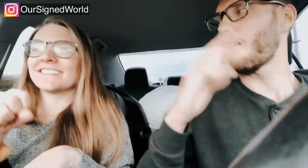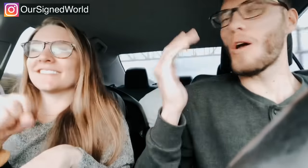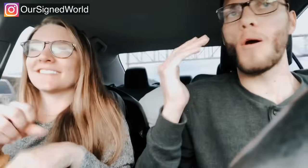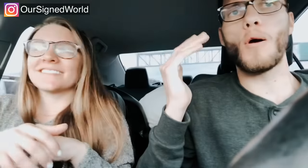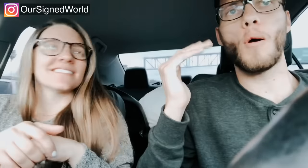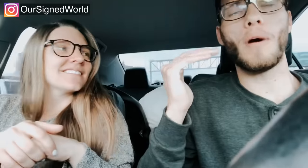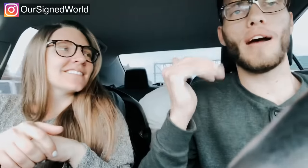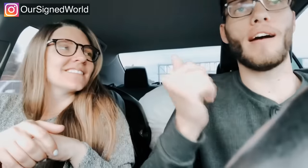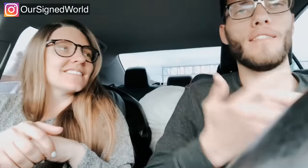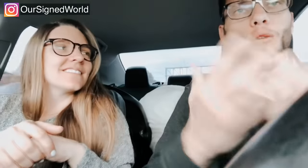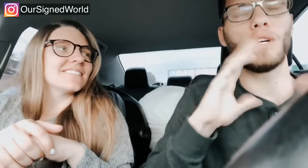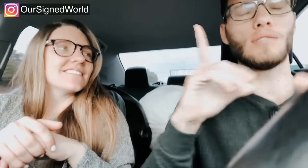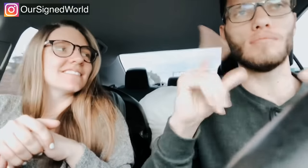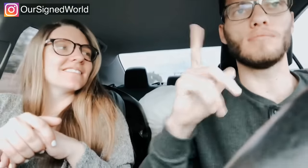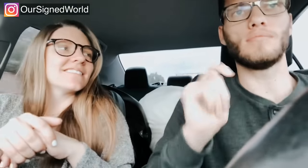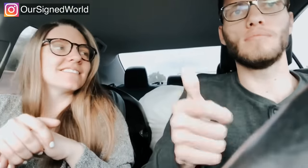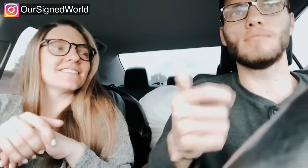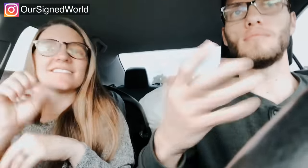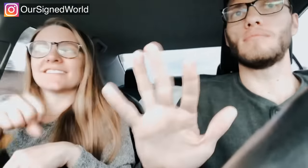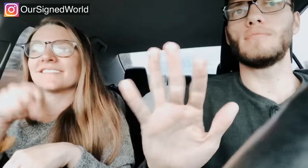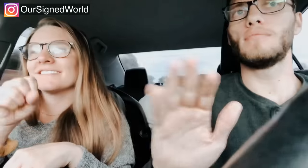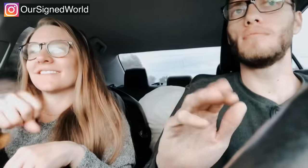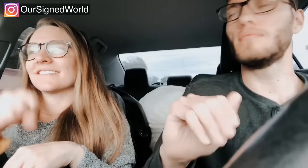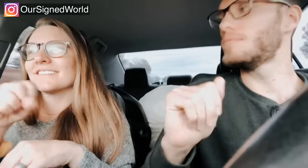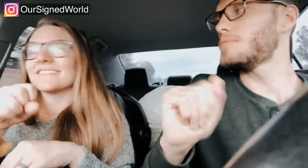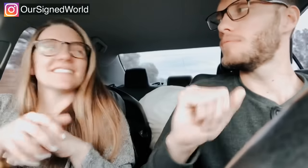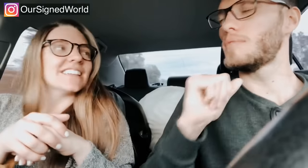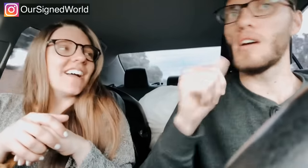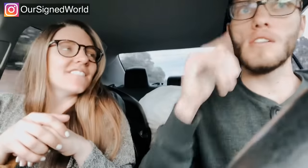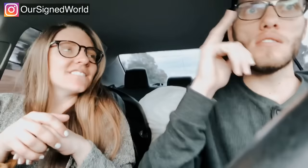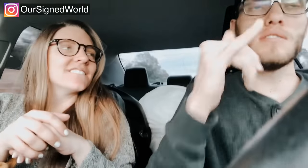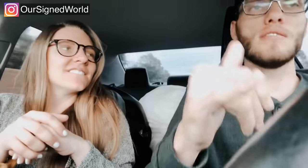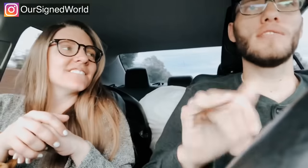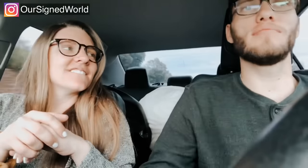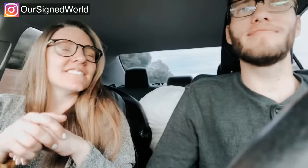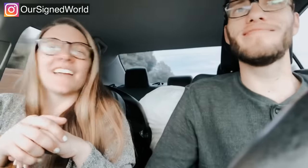I hope everything will move quickly. Yeah! Hope it doesn't take forever.